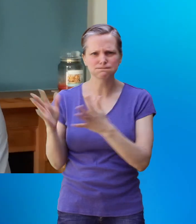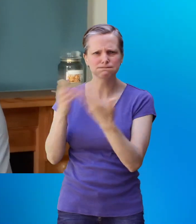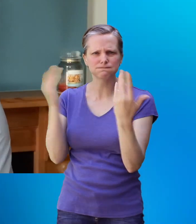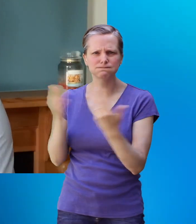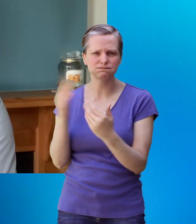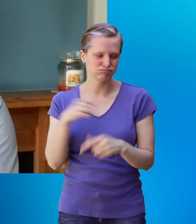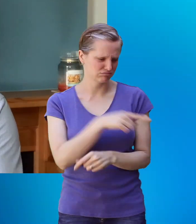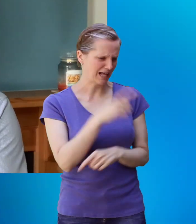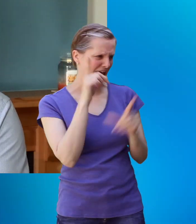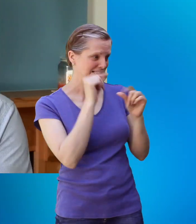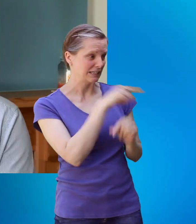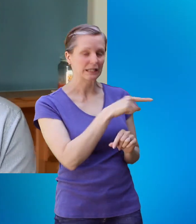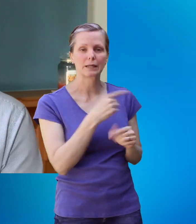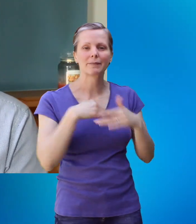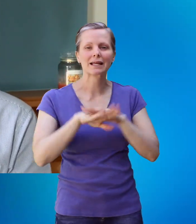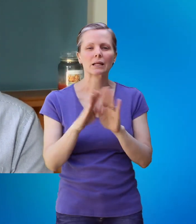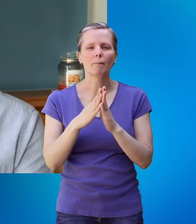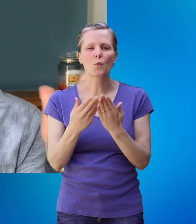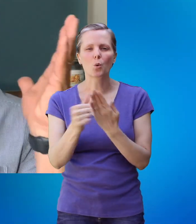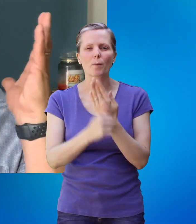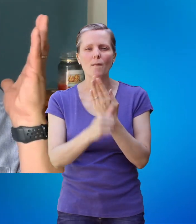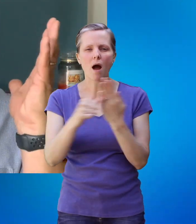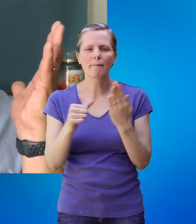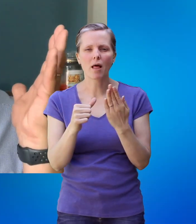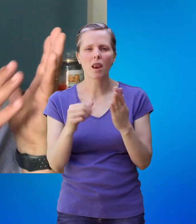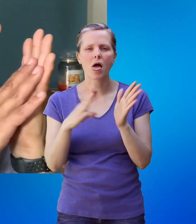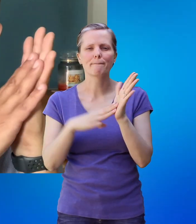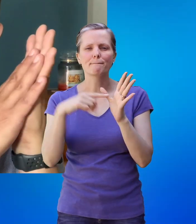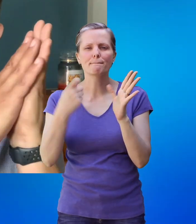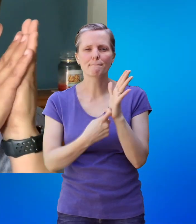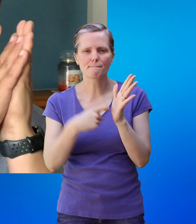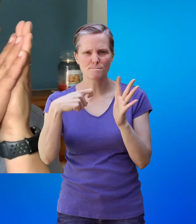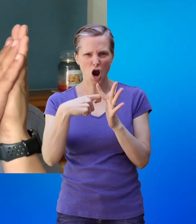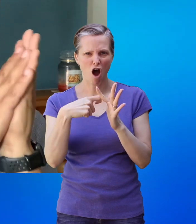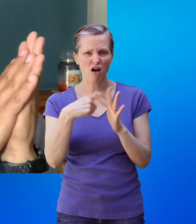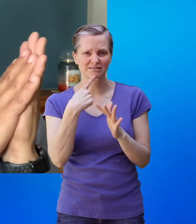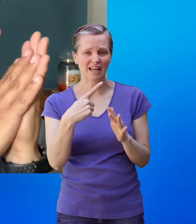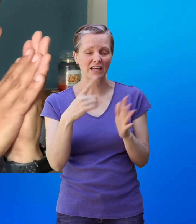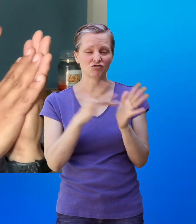Mark and the author also says that Jesus had his head on a pillow.